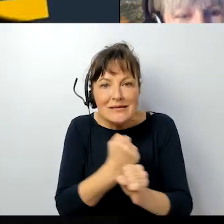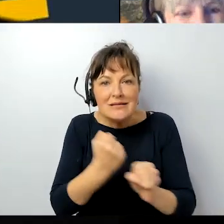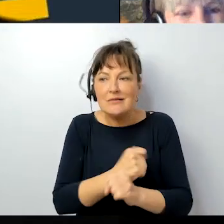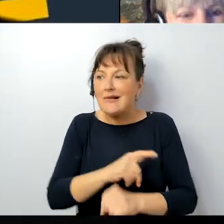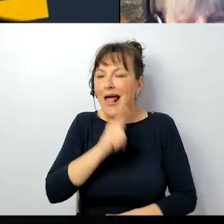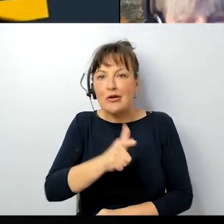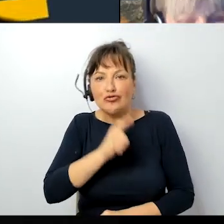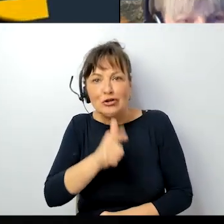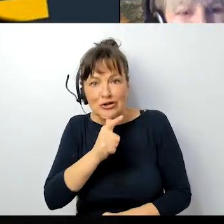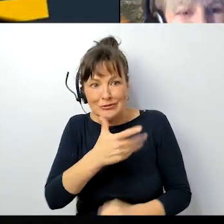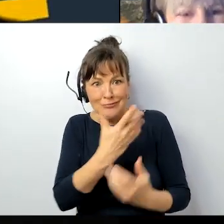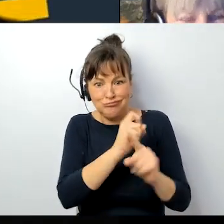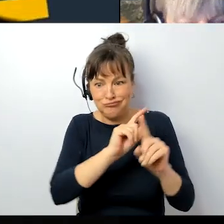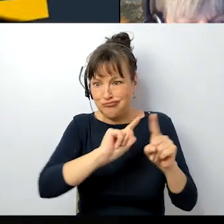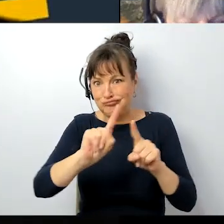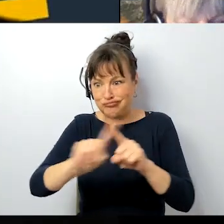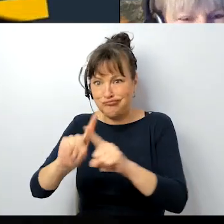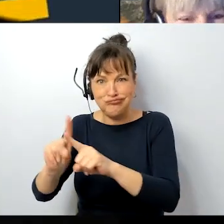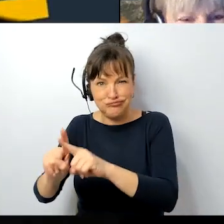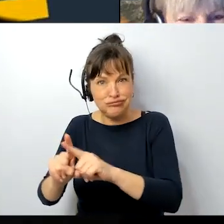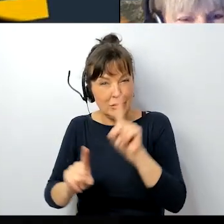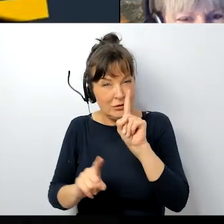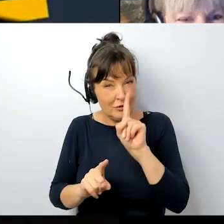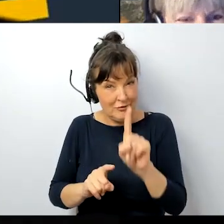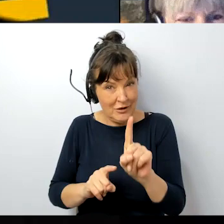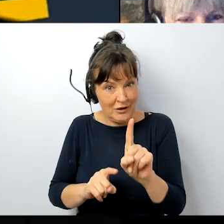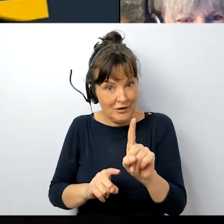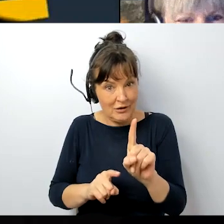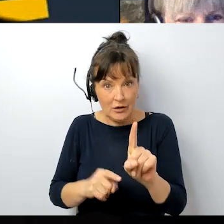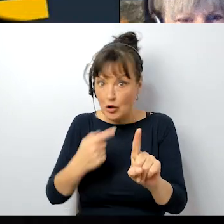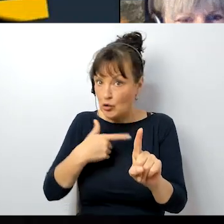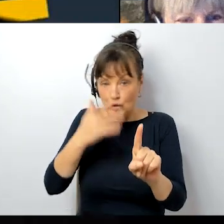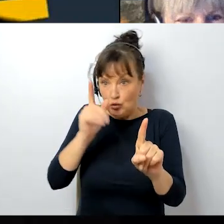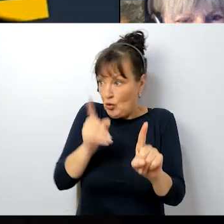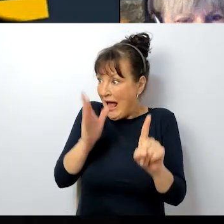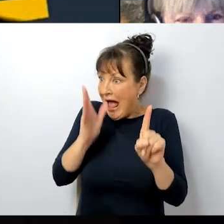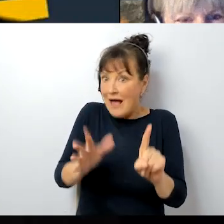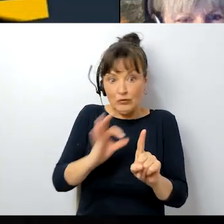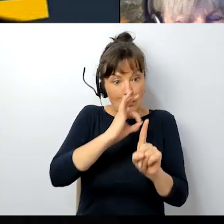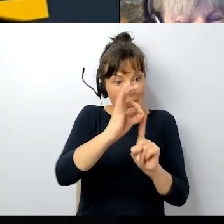was plasterers, there was glazers, there was stone masons, there was electricians, so there's all